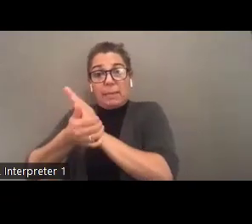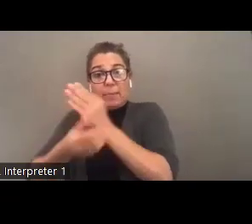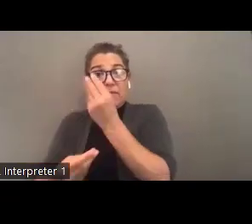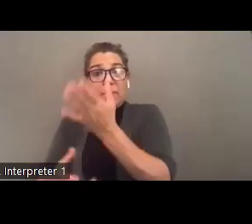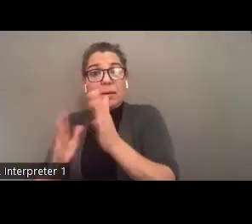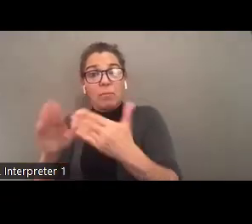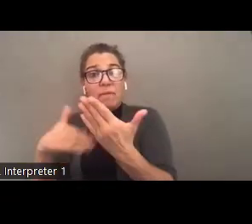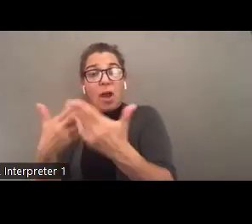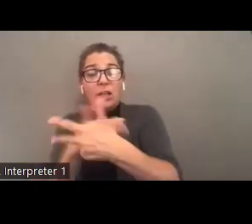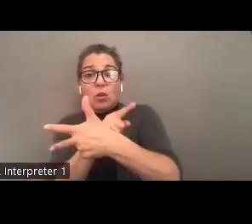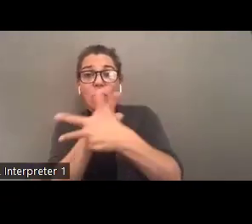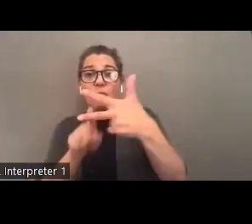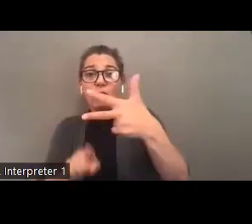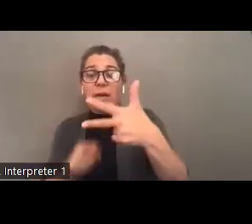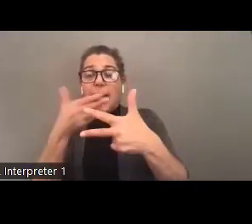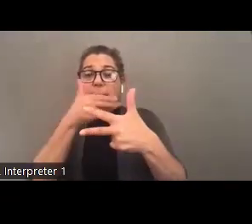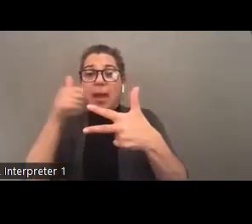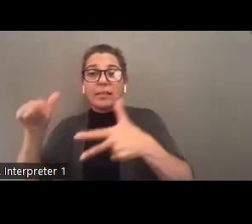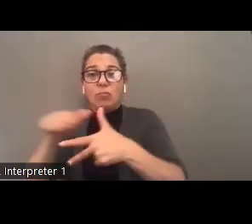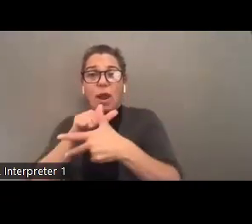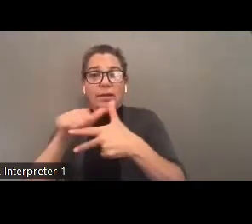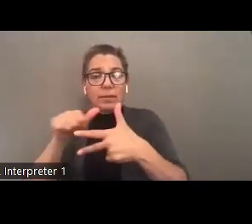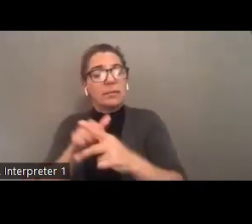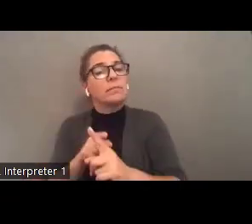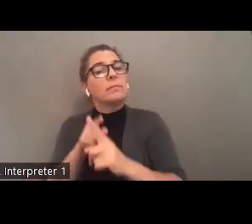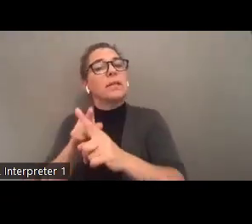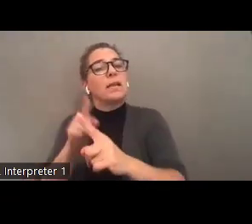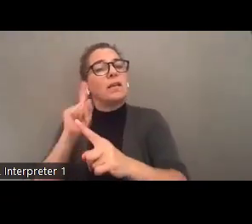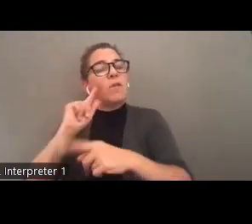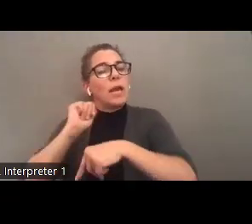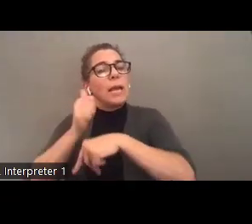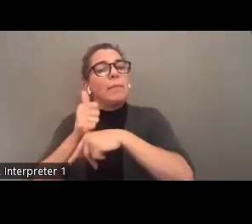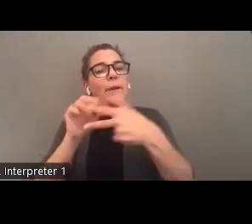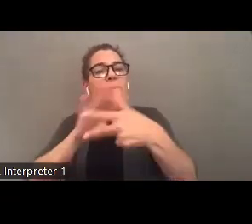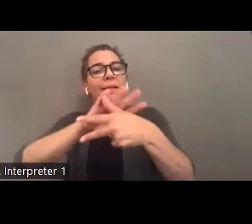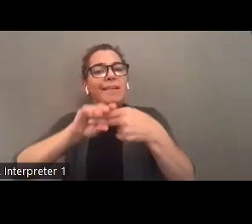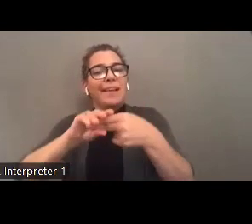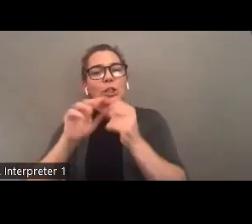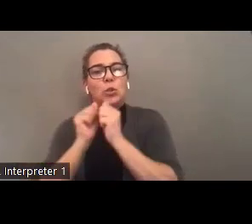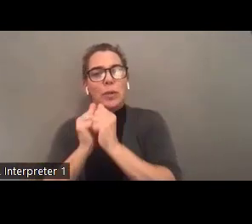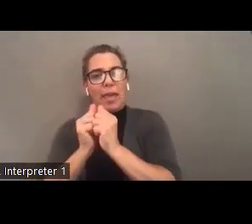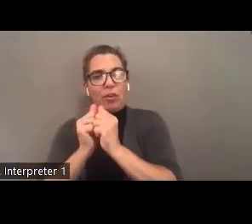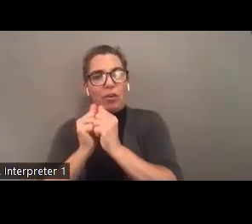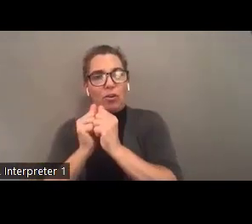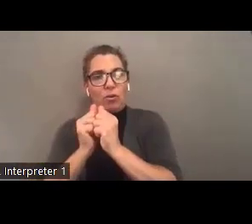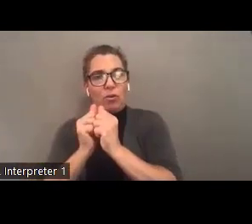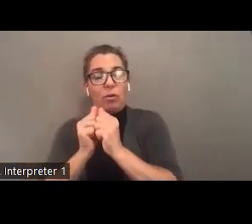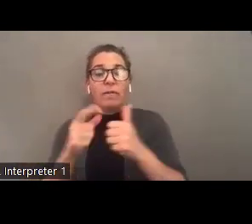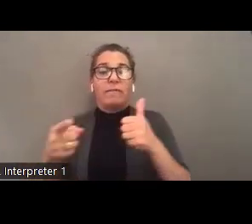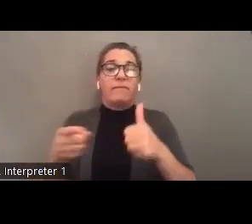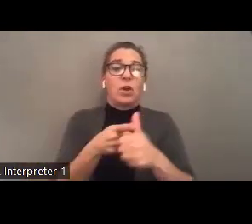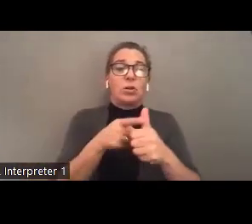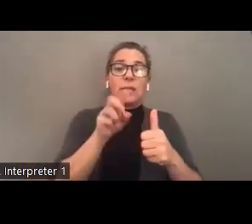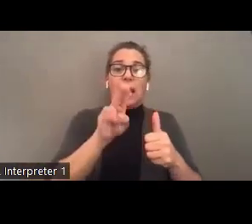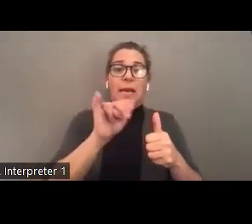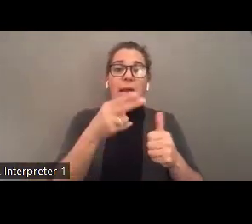three basic best practices that are intended to be implemented together. First, NIH recommends that scientific data